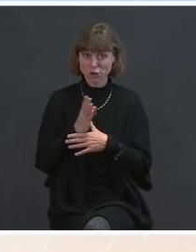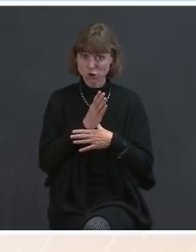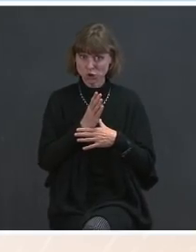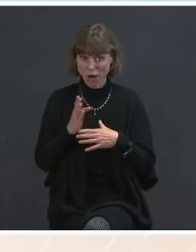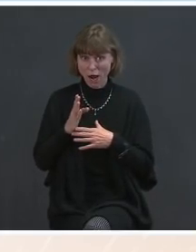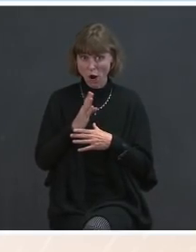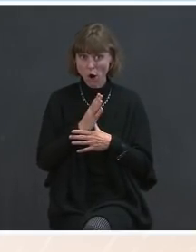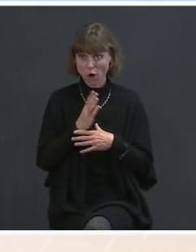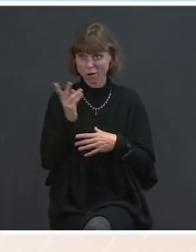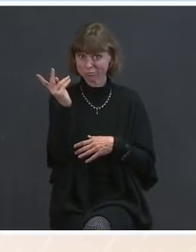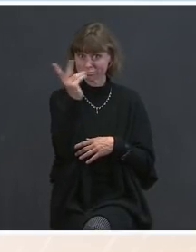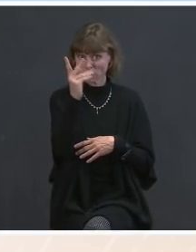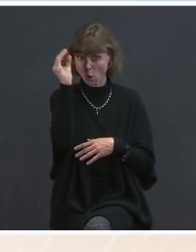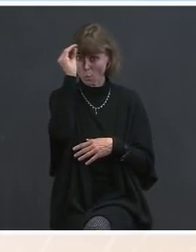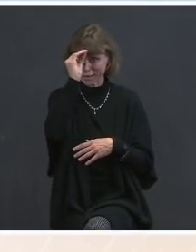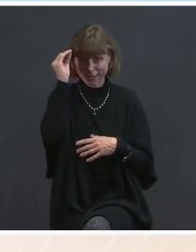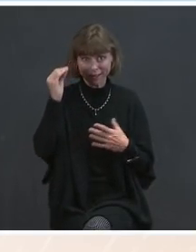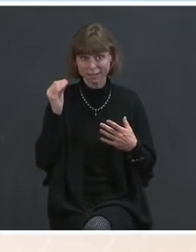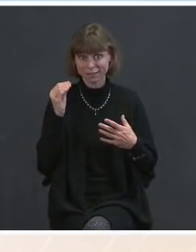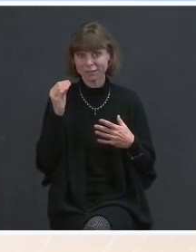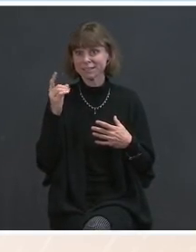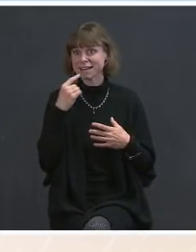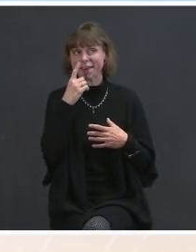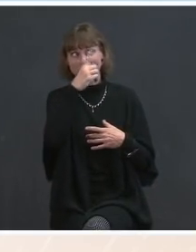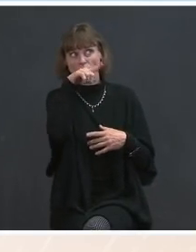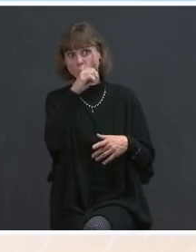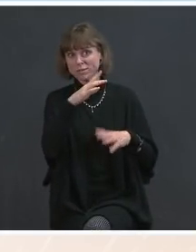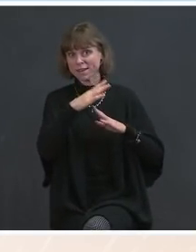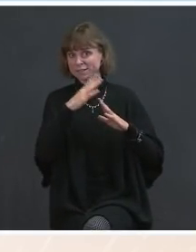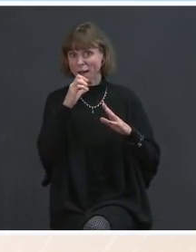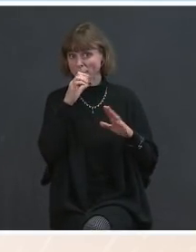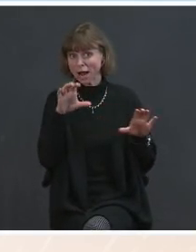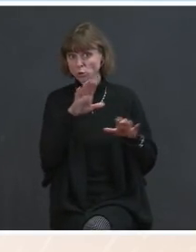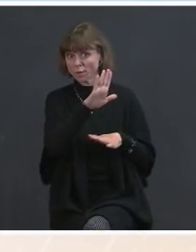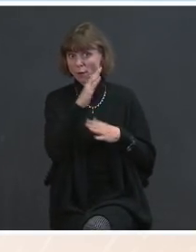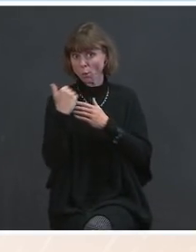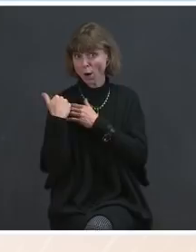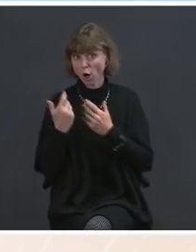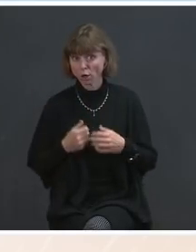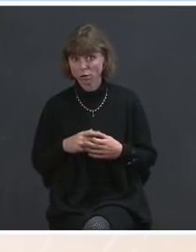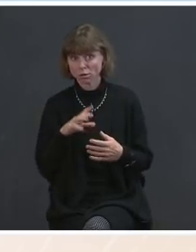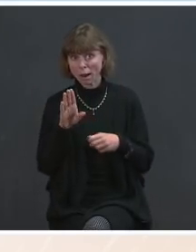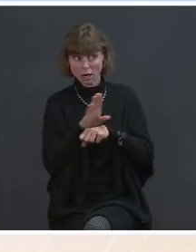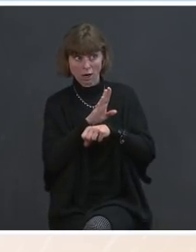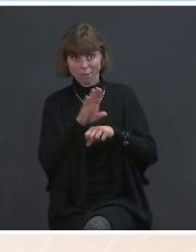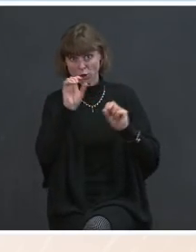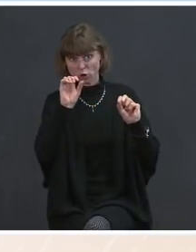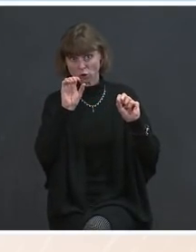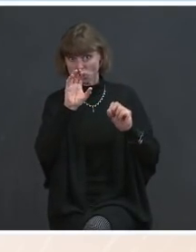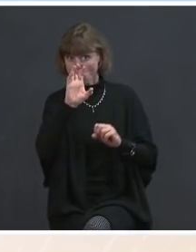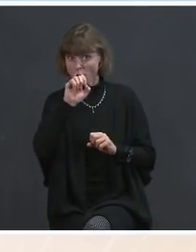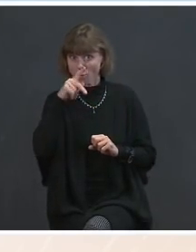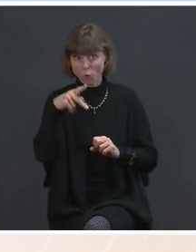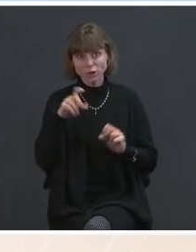that those at the top are not doing their part -- obviously, that corporations could be paying higher taxes. That continues to be consistent